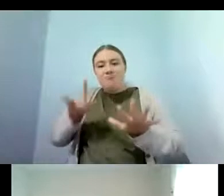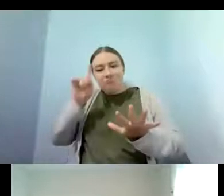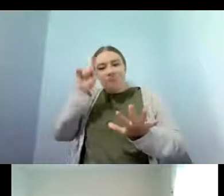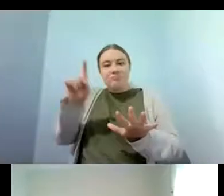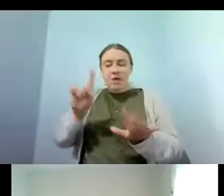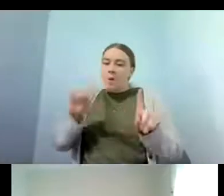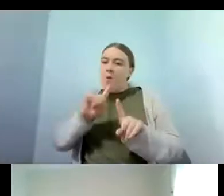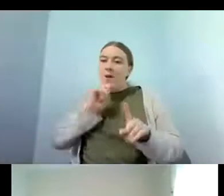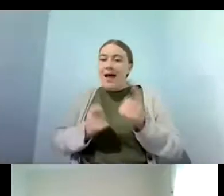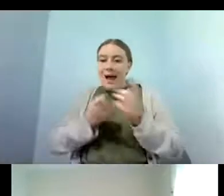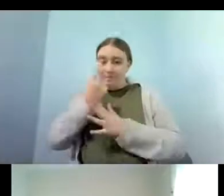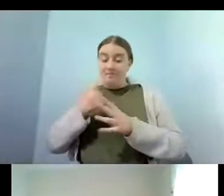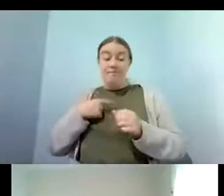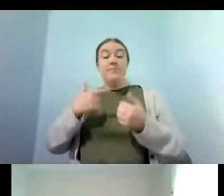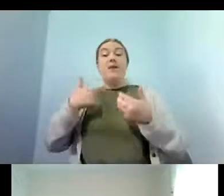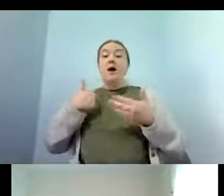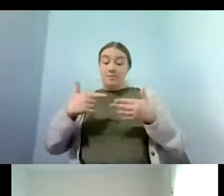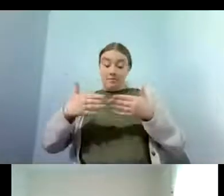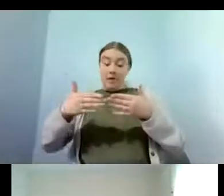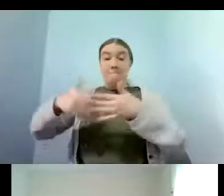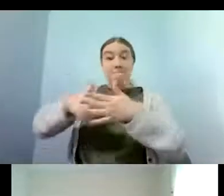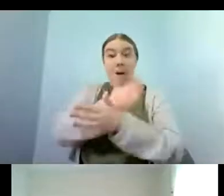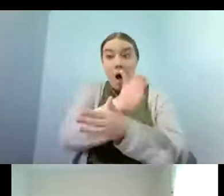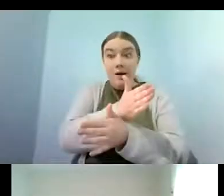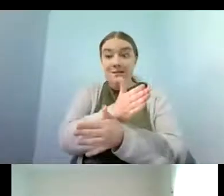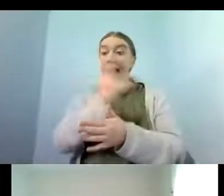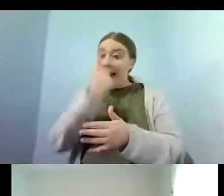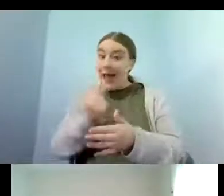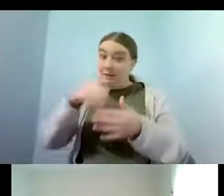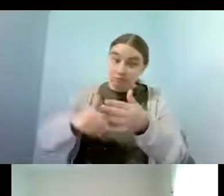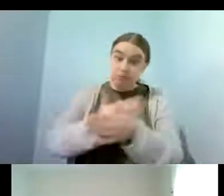project the numbers are shad will keep increasing and this run estimate will get bigger each year